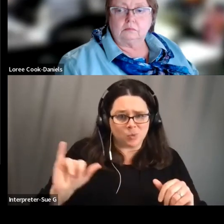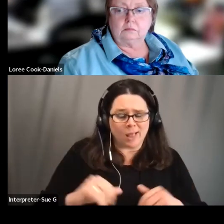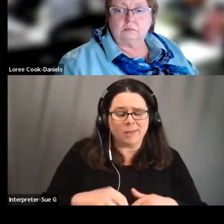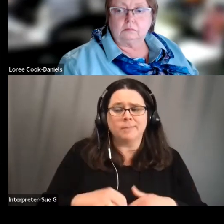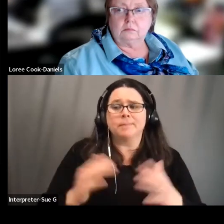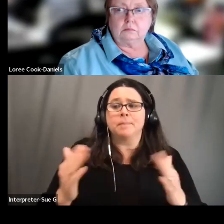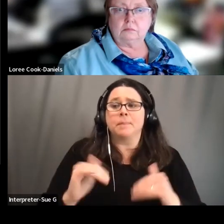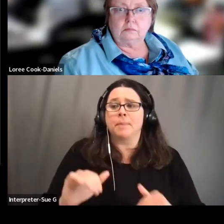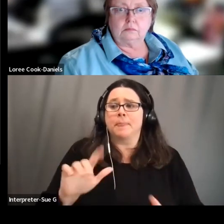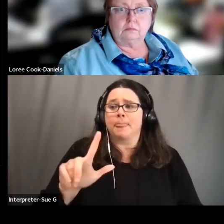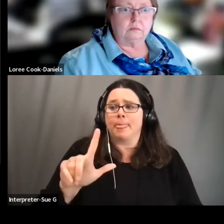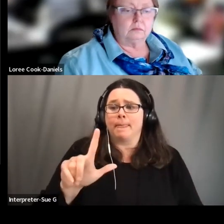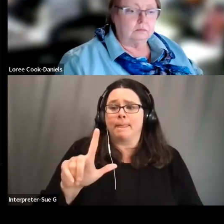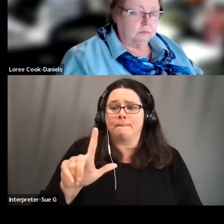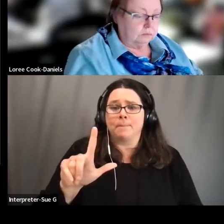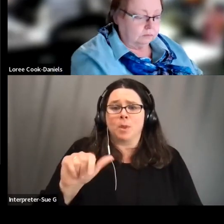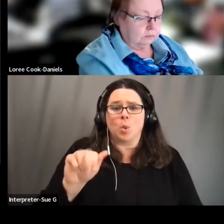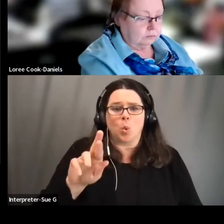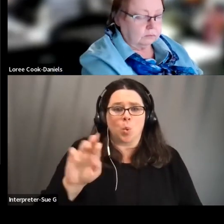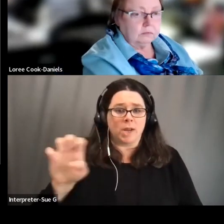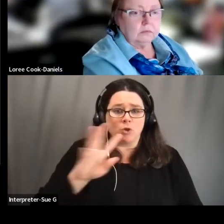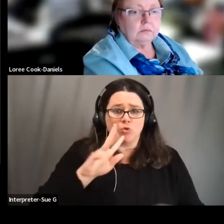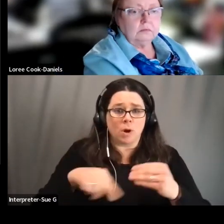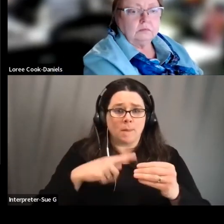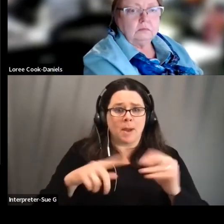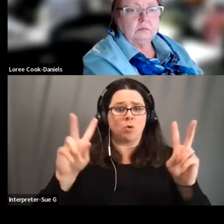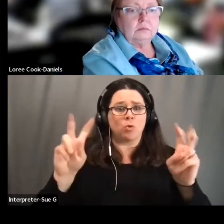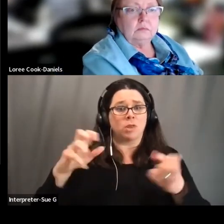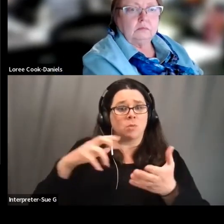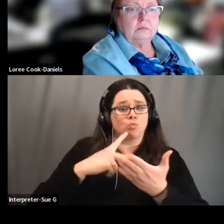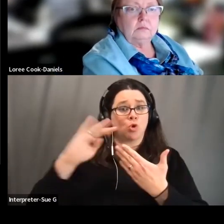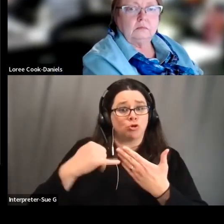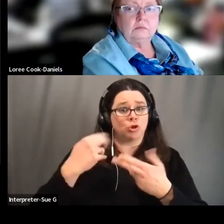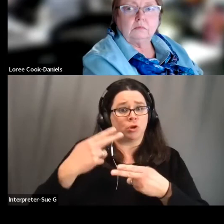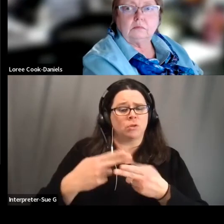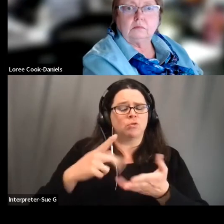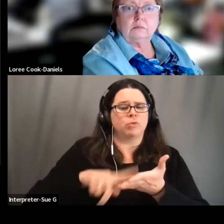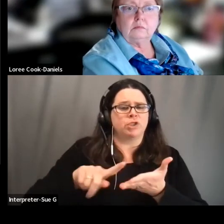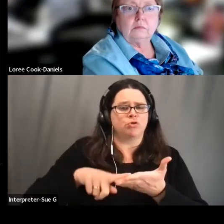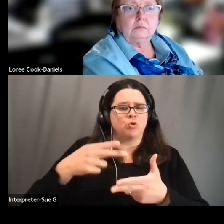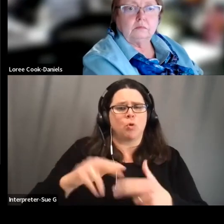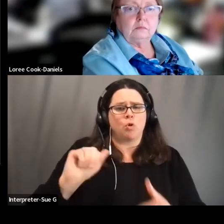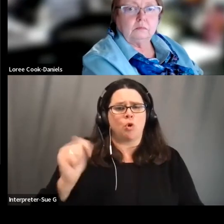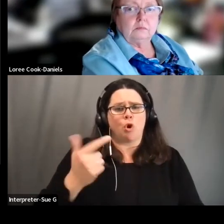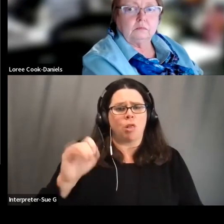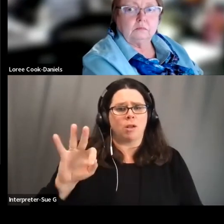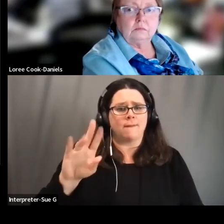Loree talked about All of Us and the All of Us study earlier. Ethical research can really make a difference